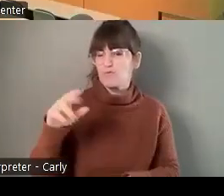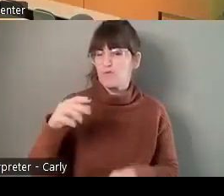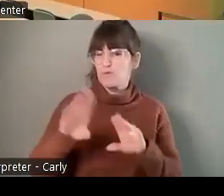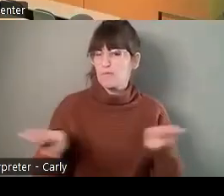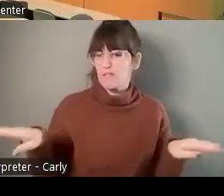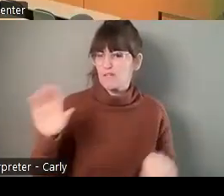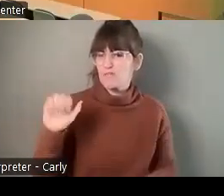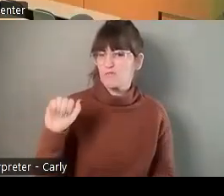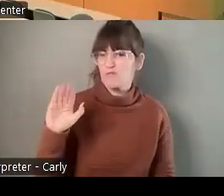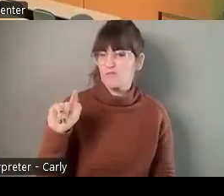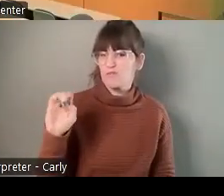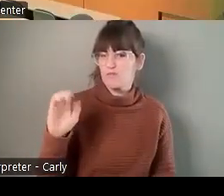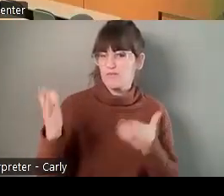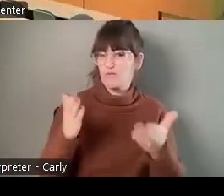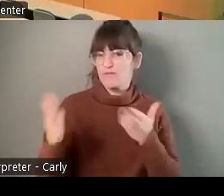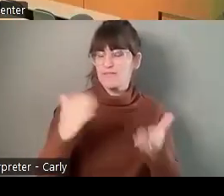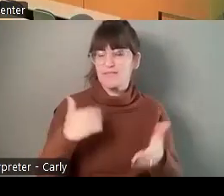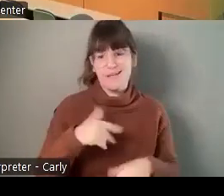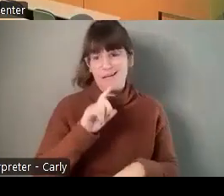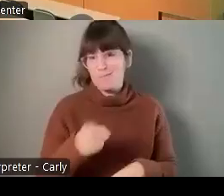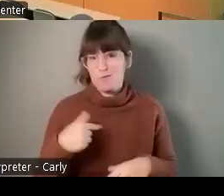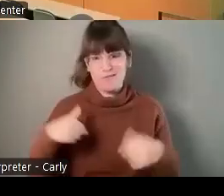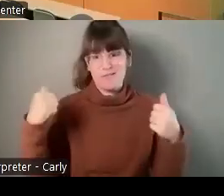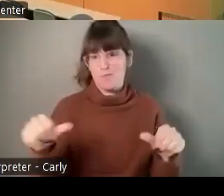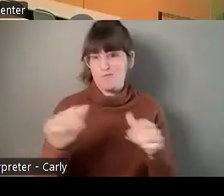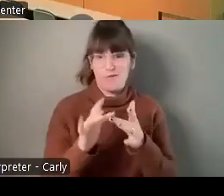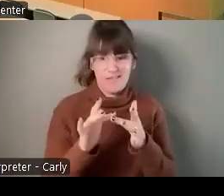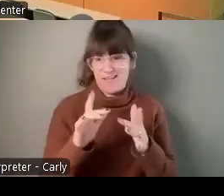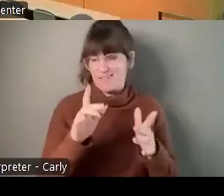and I'll recall you can pro I'm sure it's posted online a past grand rounds where we